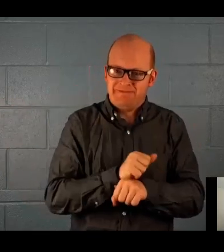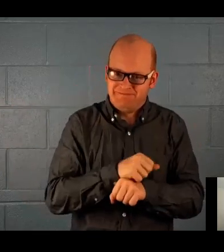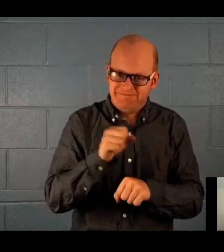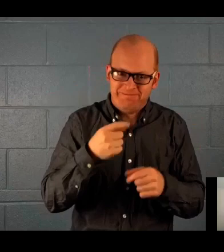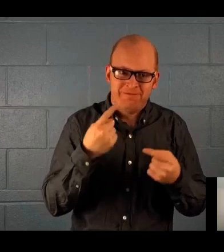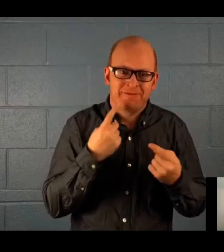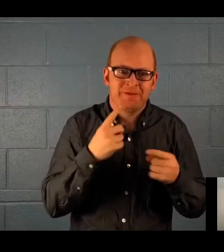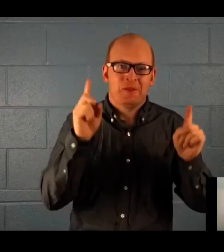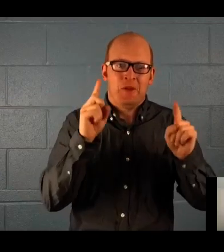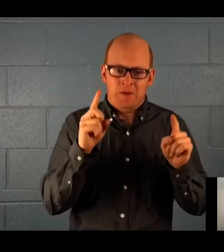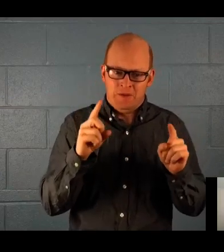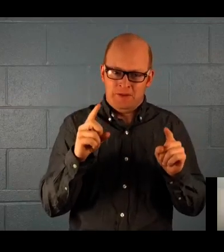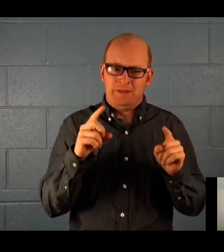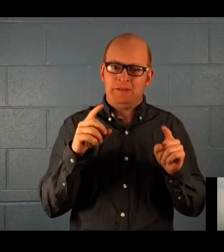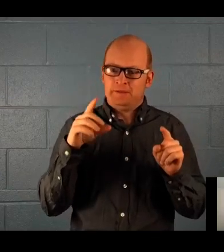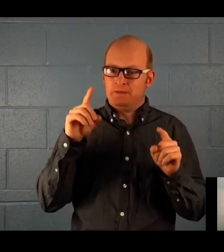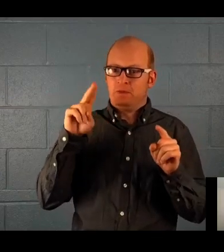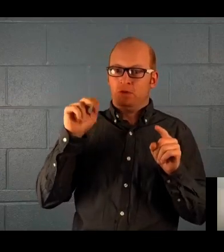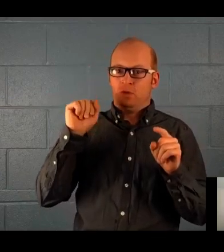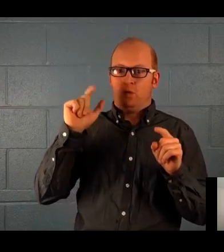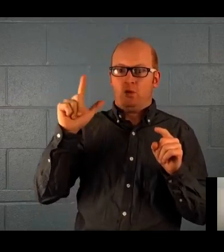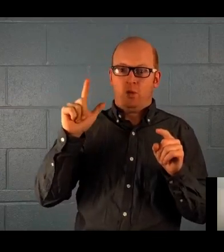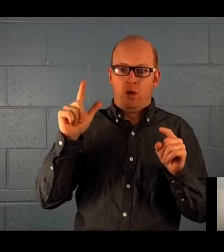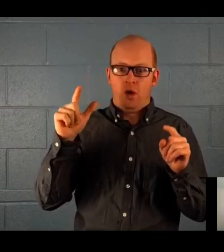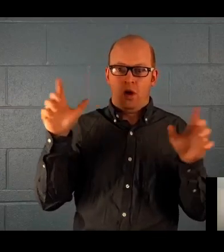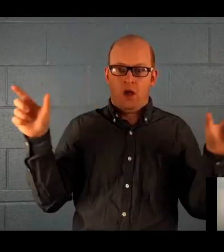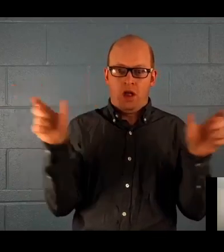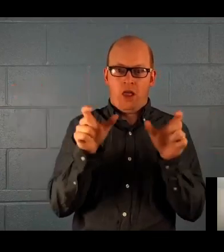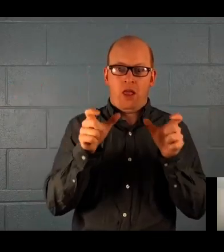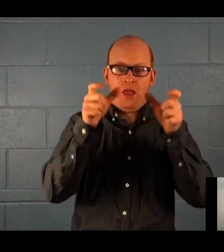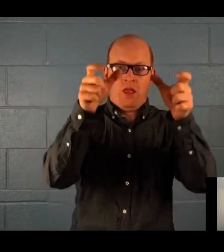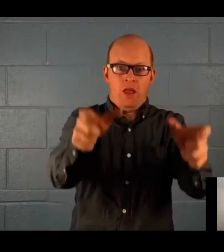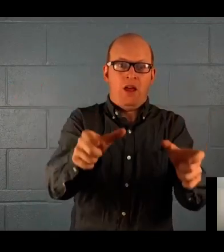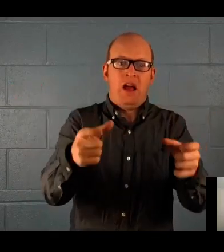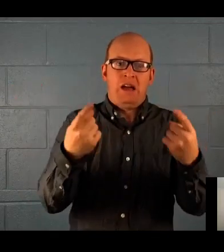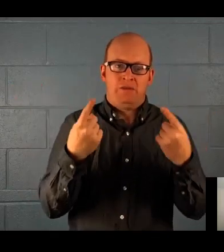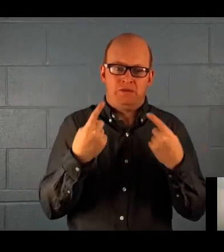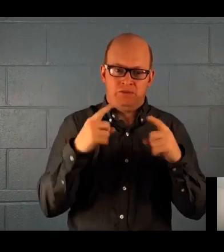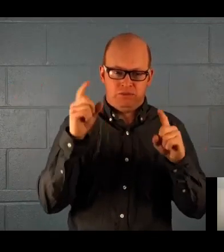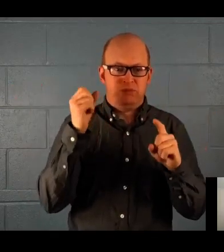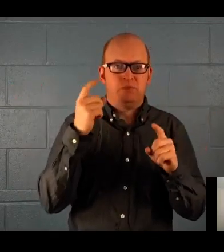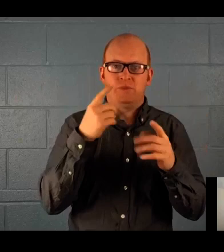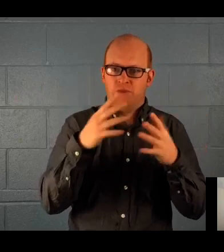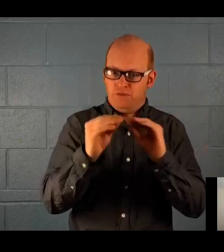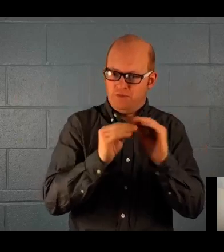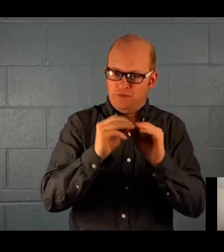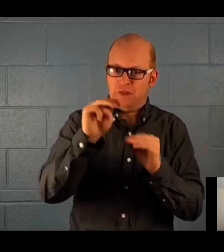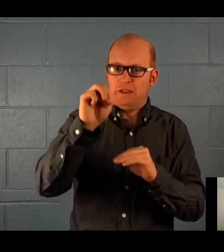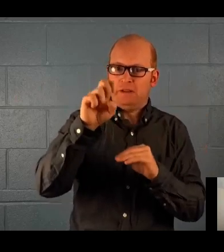dual AAV vectors were capable of restoring both the melanosome migration, and the opsin trafficking